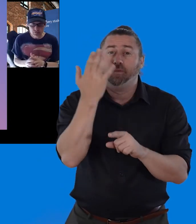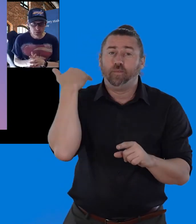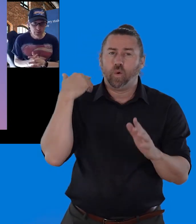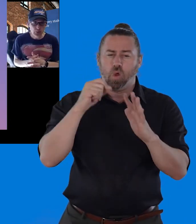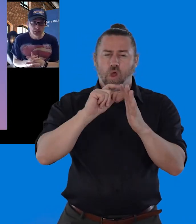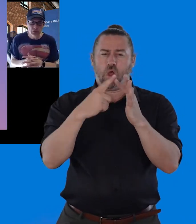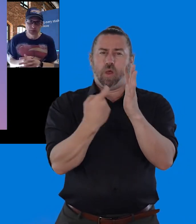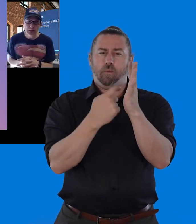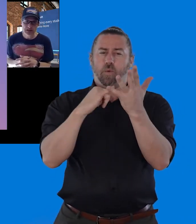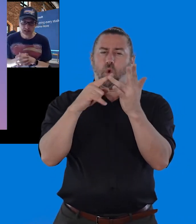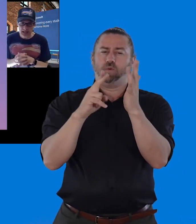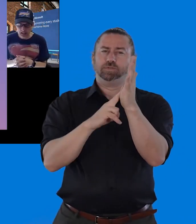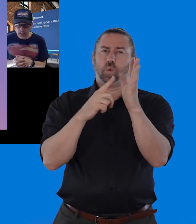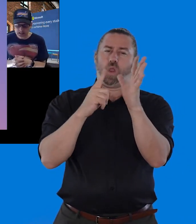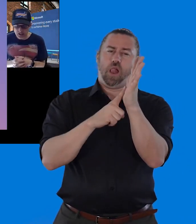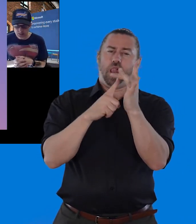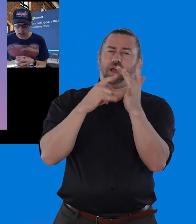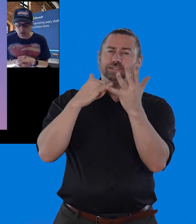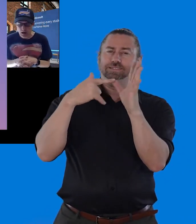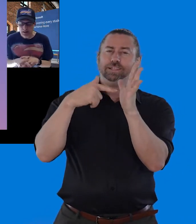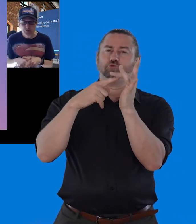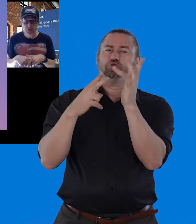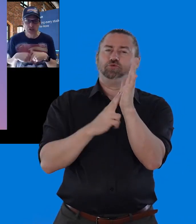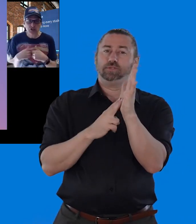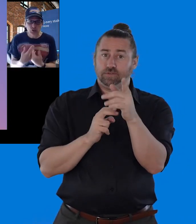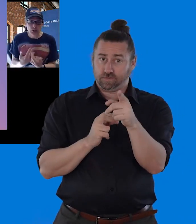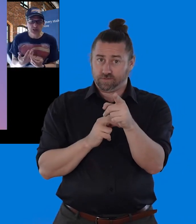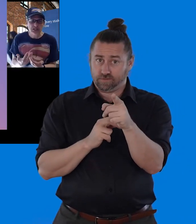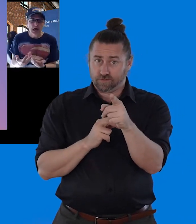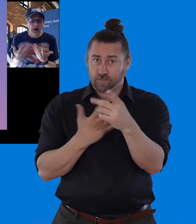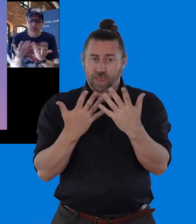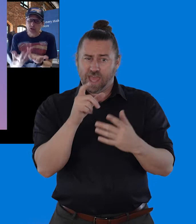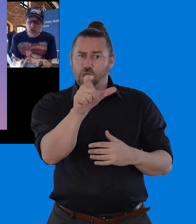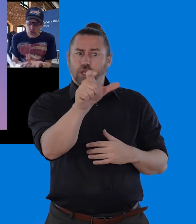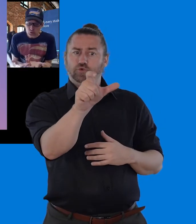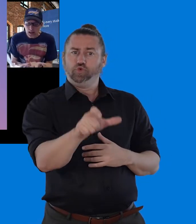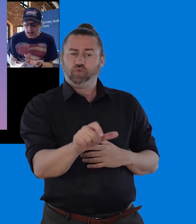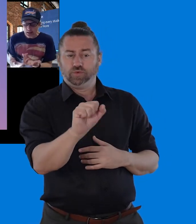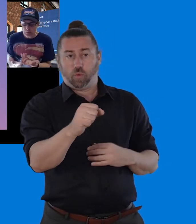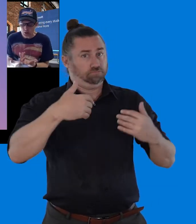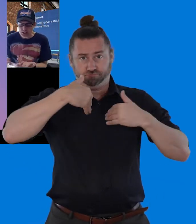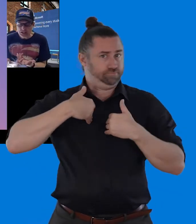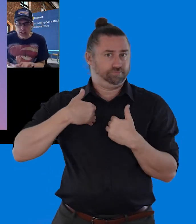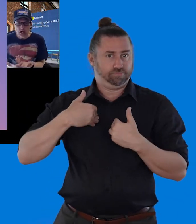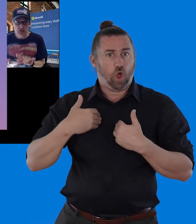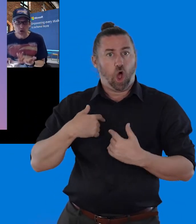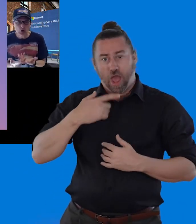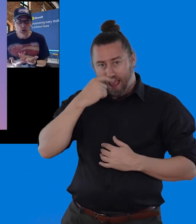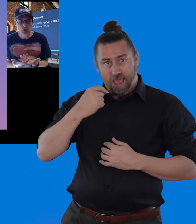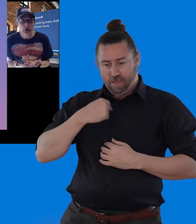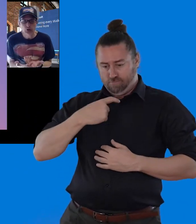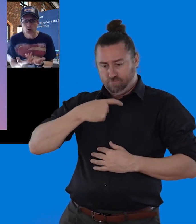Remember, we talked about this in our last session, right? That the students or even you can personalize your own learning